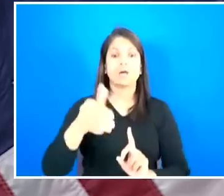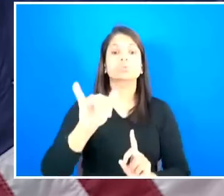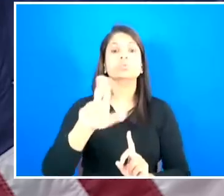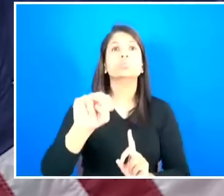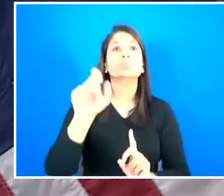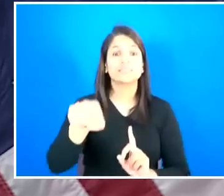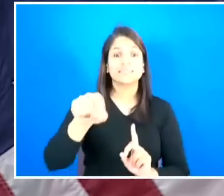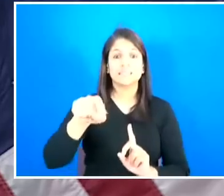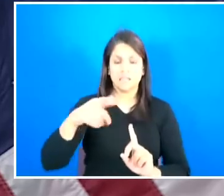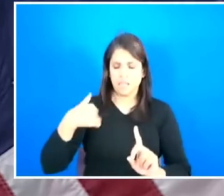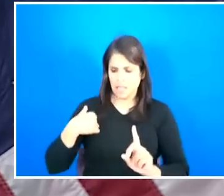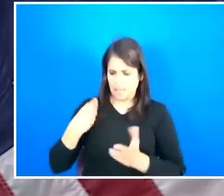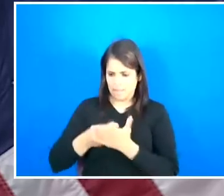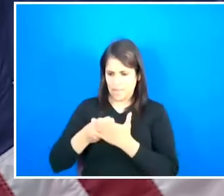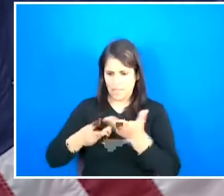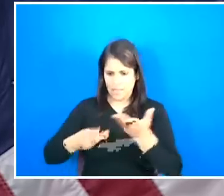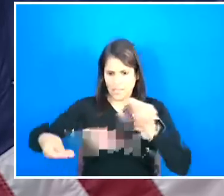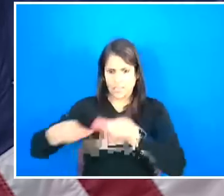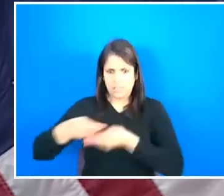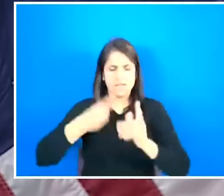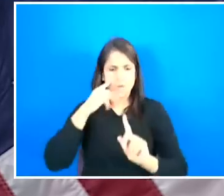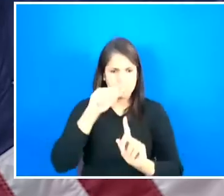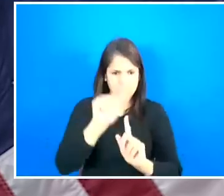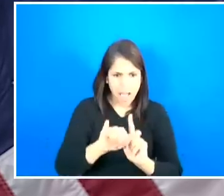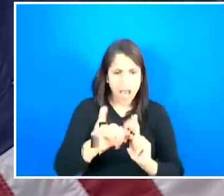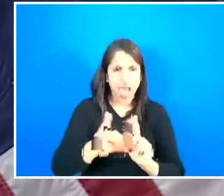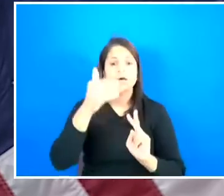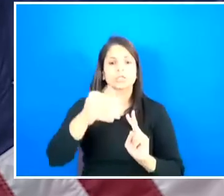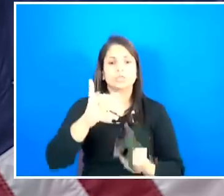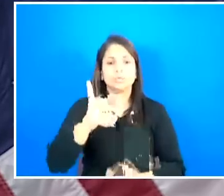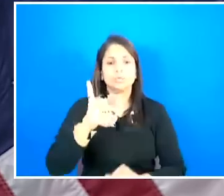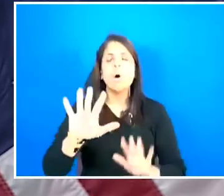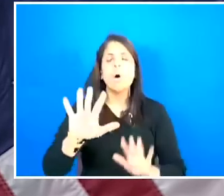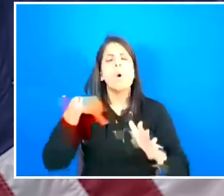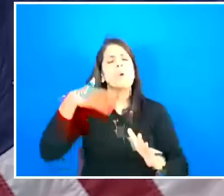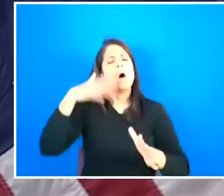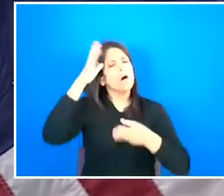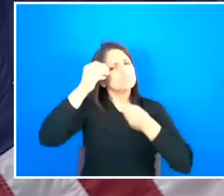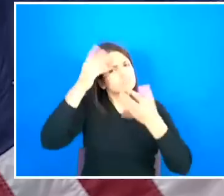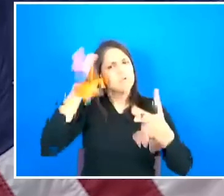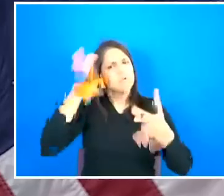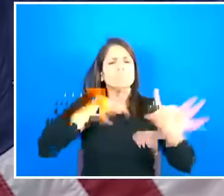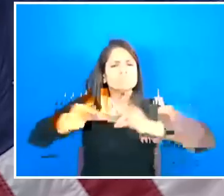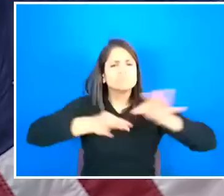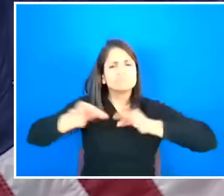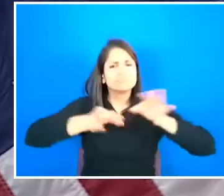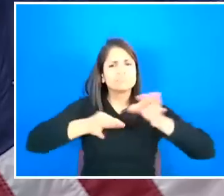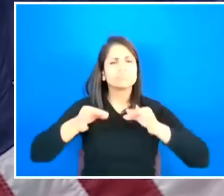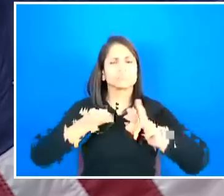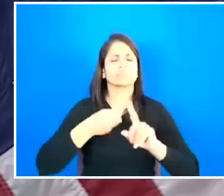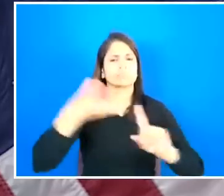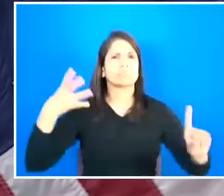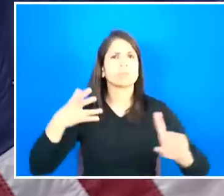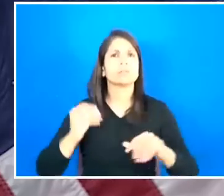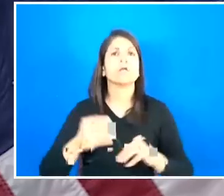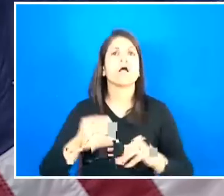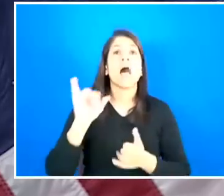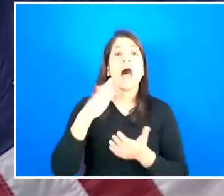AFFORDABLE HOUSING REMAINS INTACT. ISTH A ISBOUT SLOWING DOWN SOME INVESTMENTS AND POSTPONING SOME THINGS. IT IS NOT TAKING